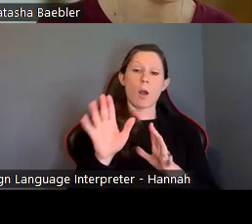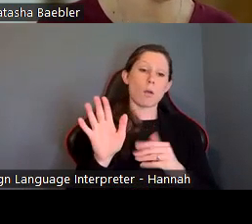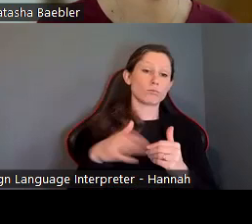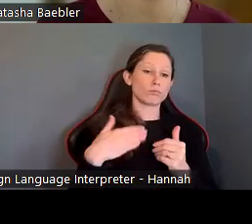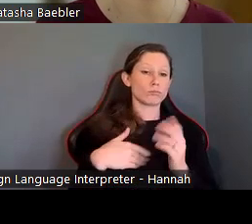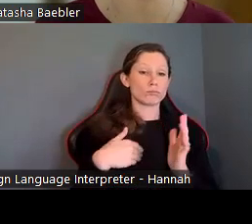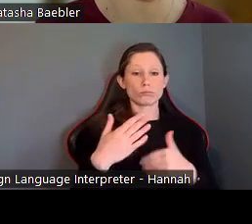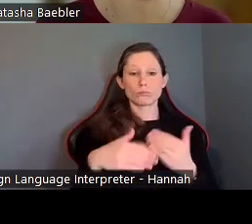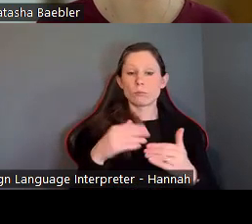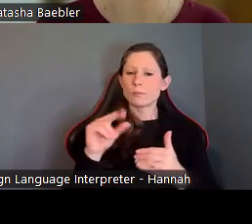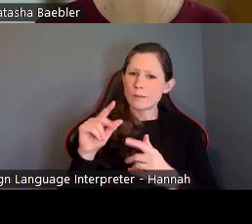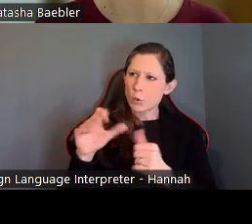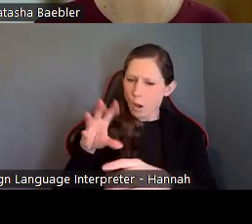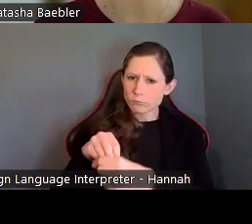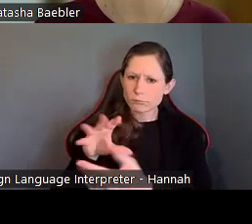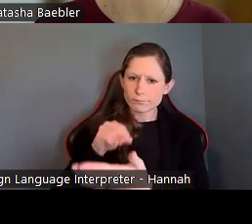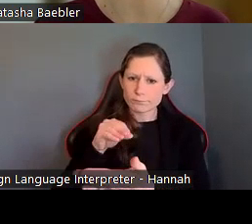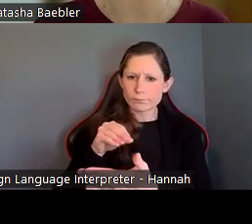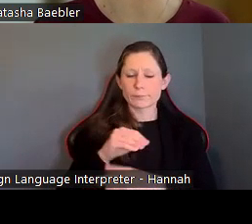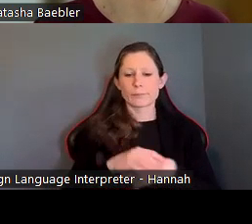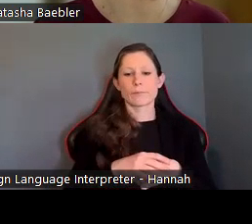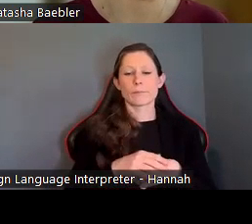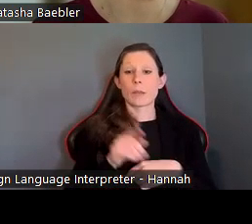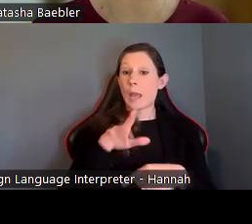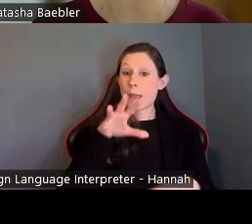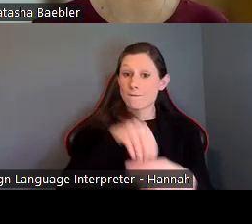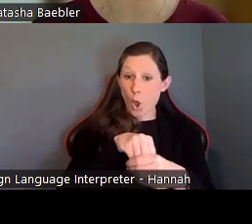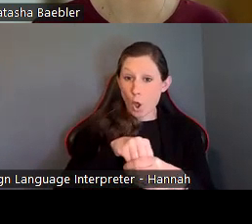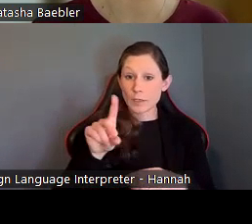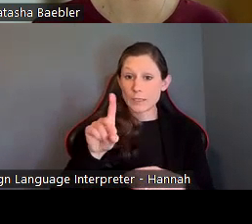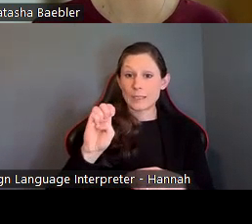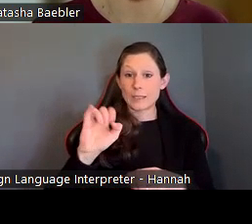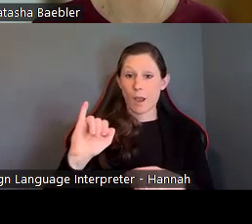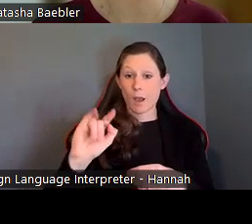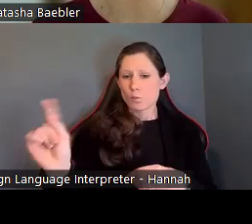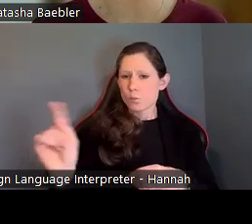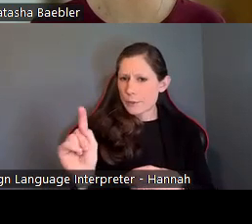Where are you involved in DEI initiatives? Does it stop when you leave the